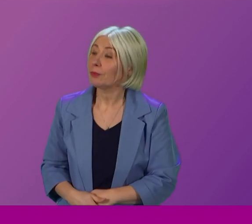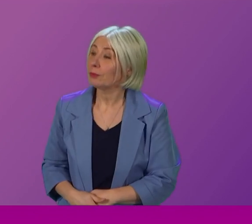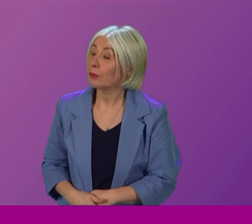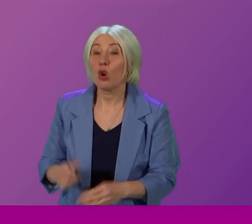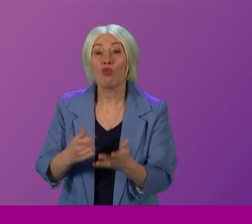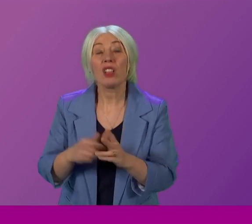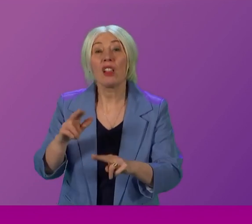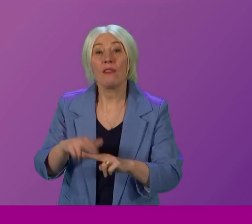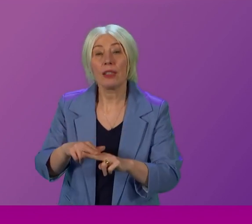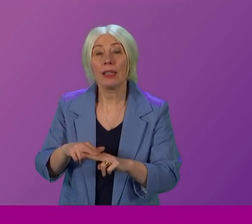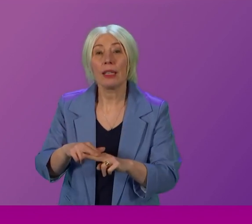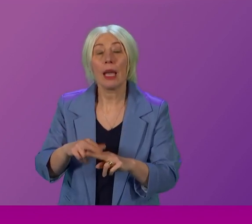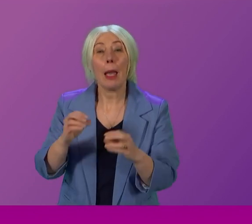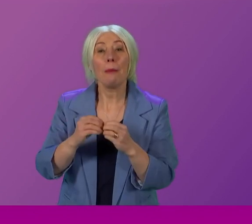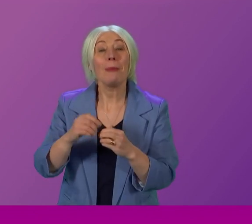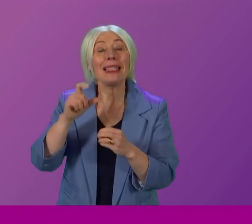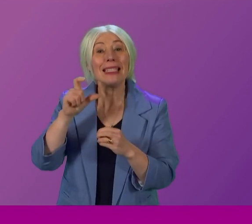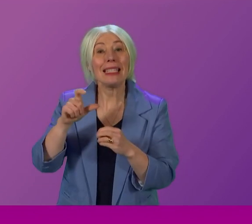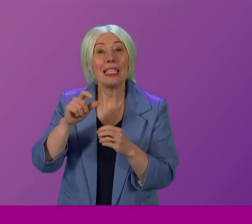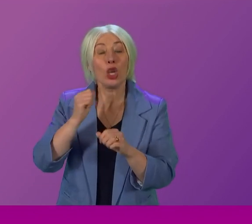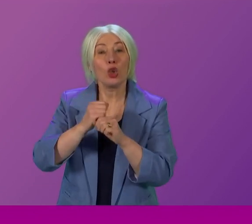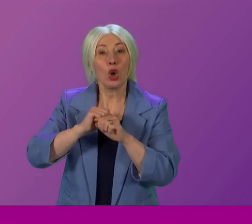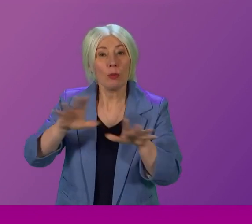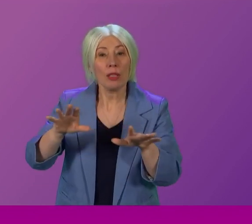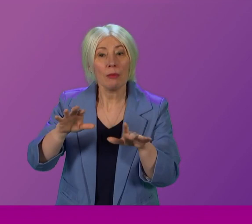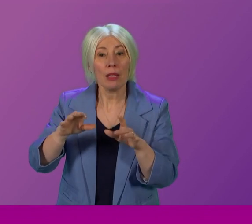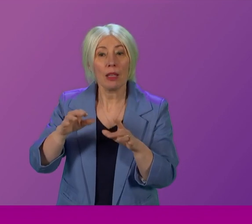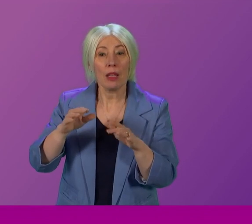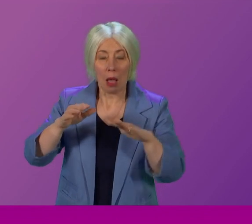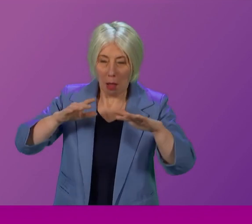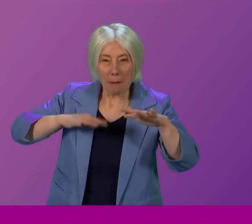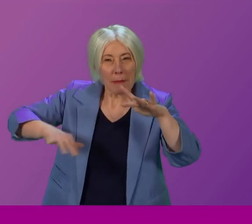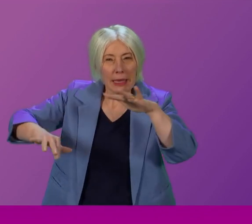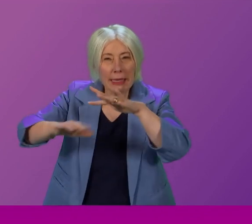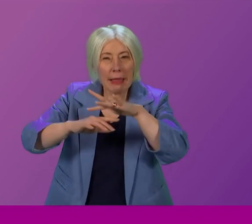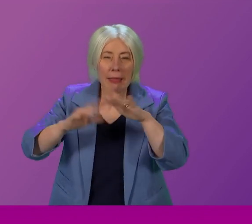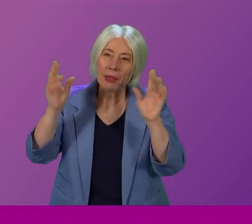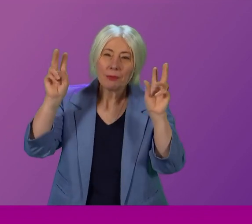The BBC documentary “Beneath the Magic Circle Affair” cast light on a very dark and distressing